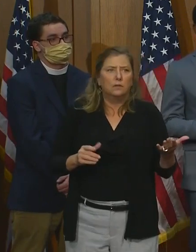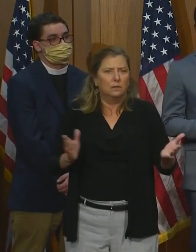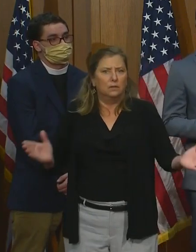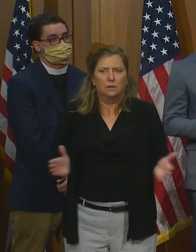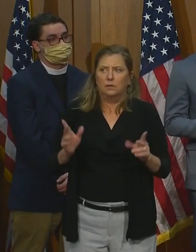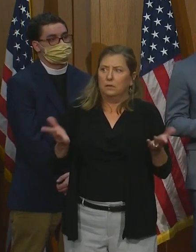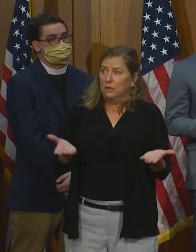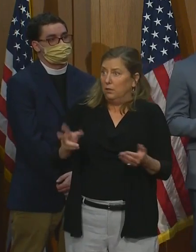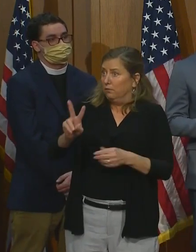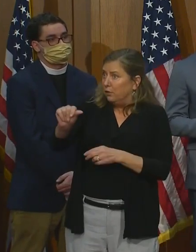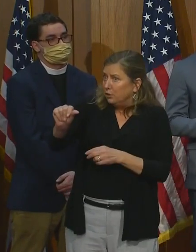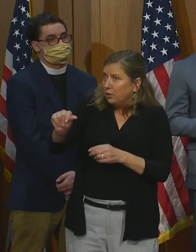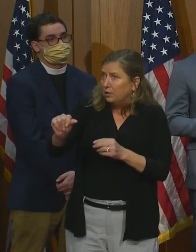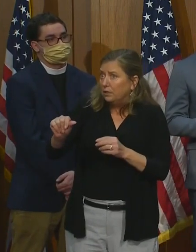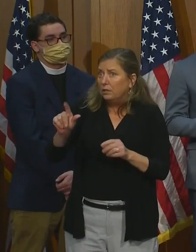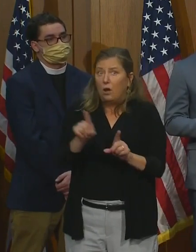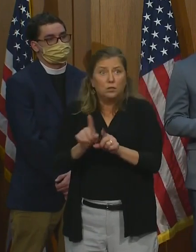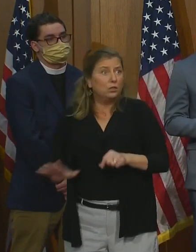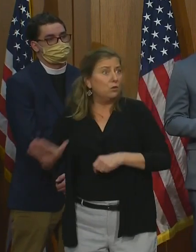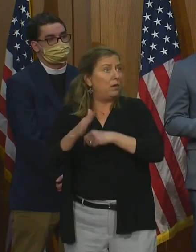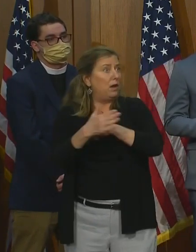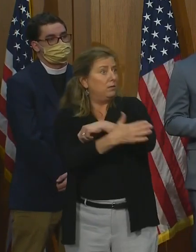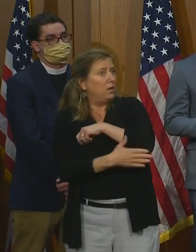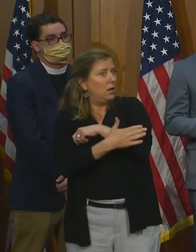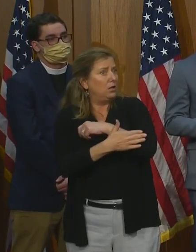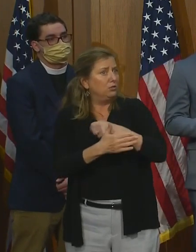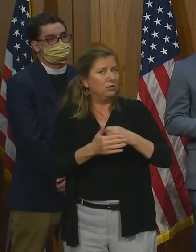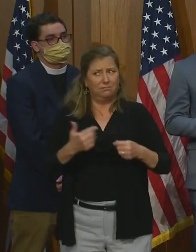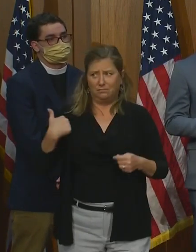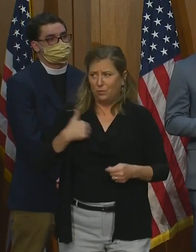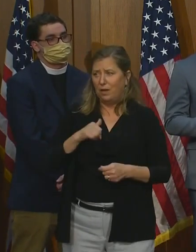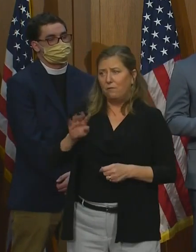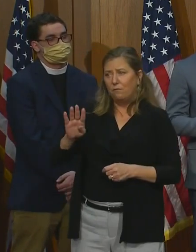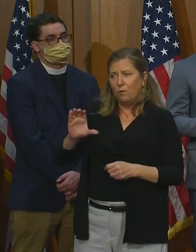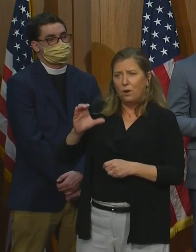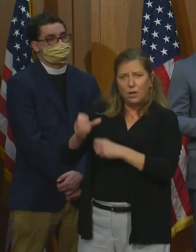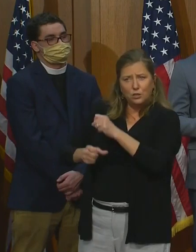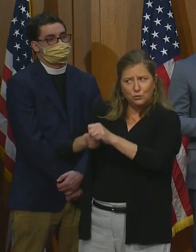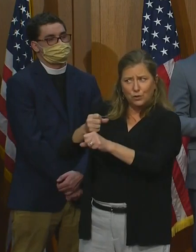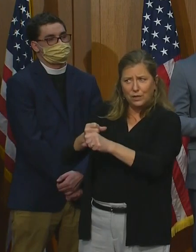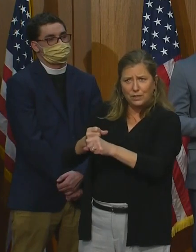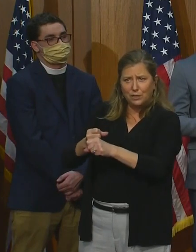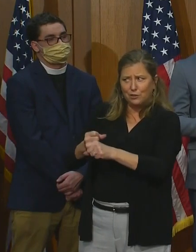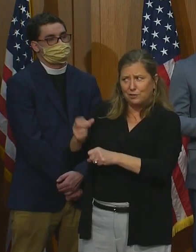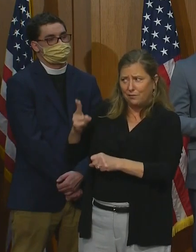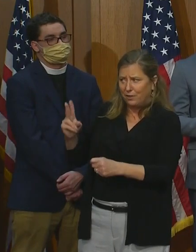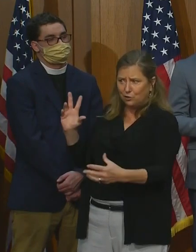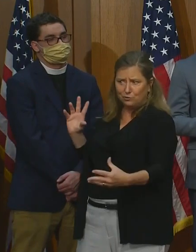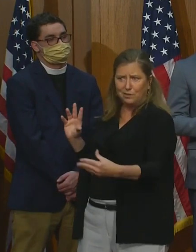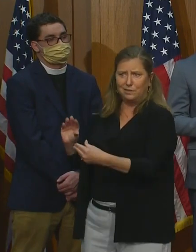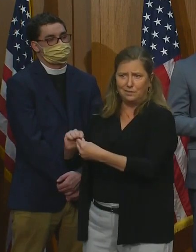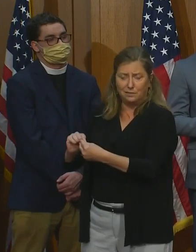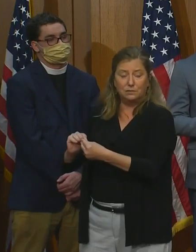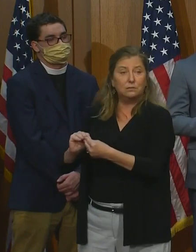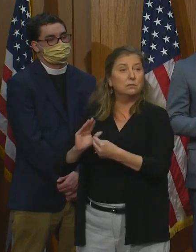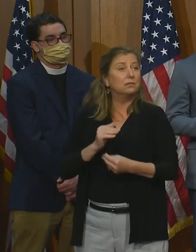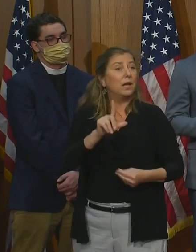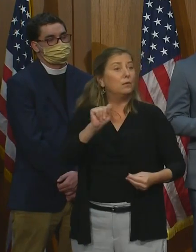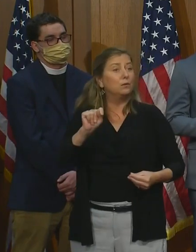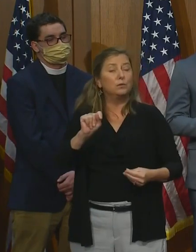SUIT WHAT'S GOING TO HERE. WHY